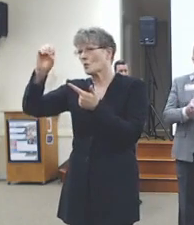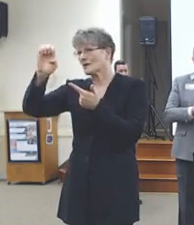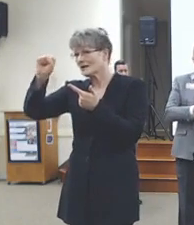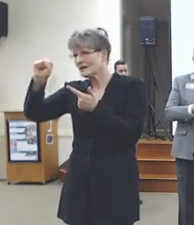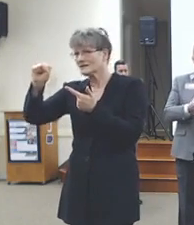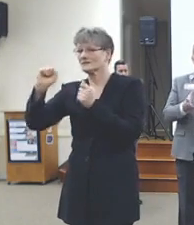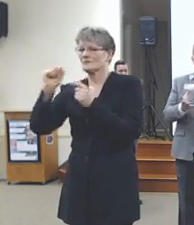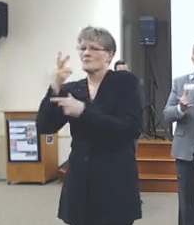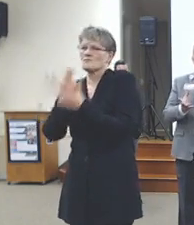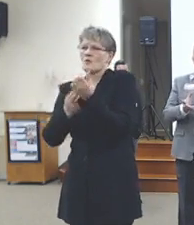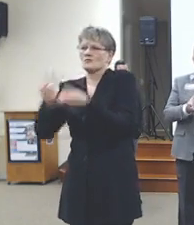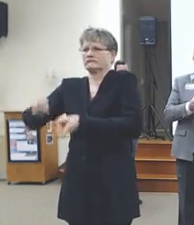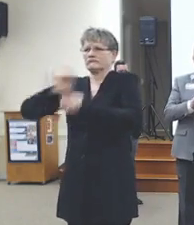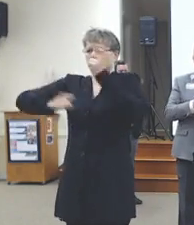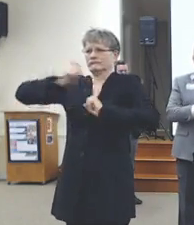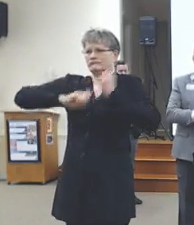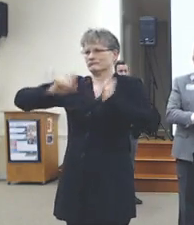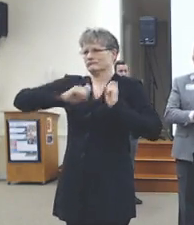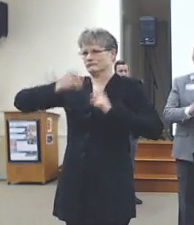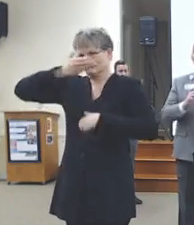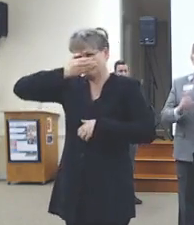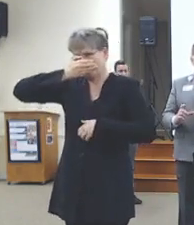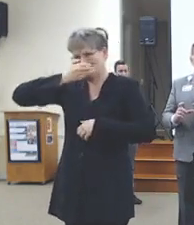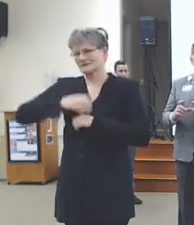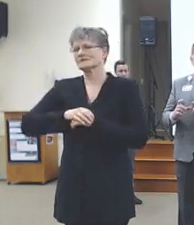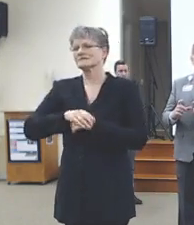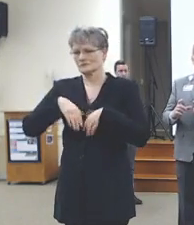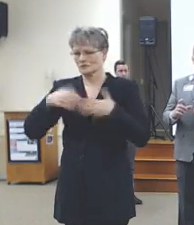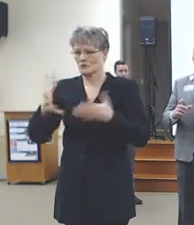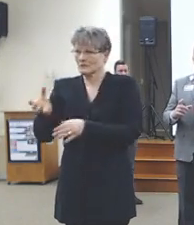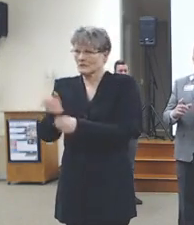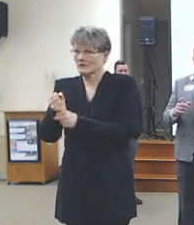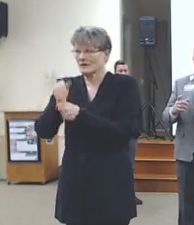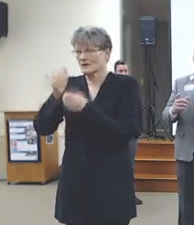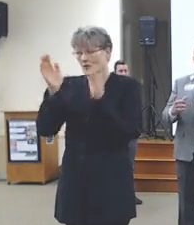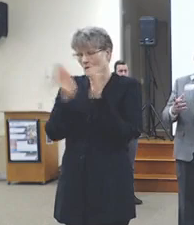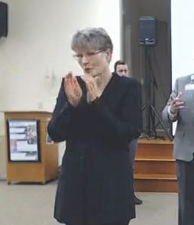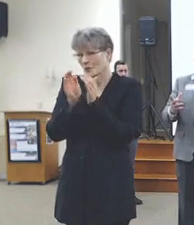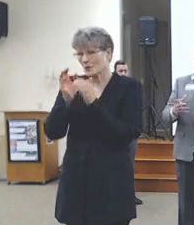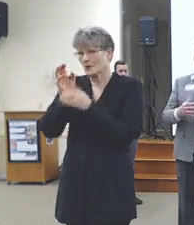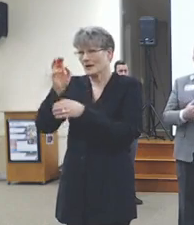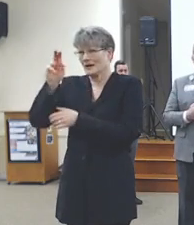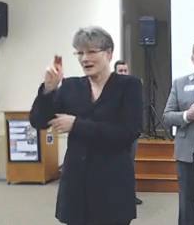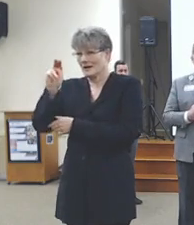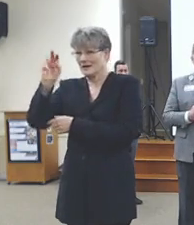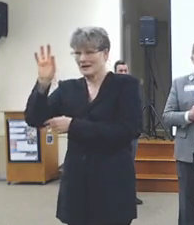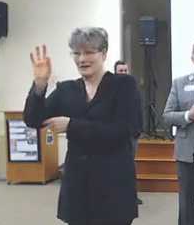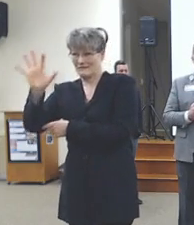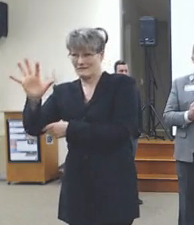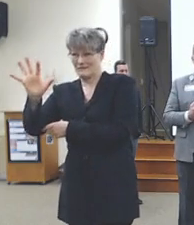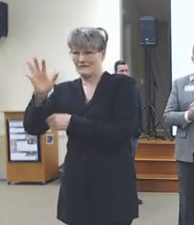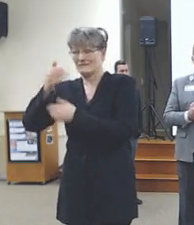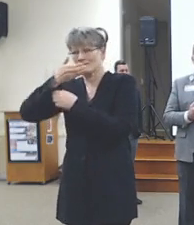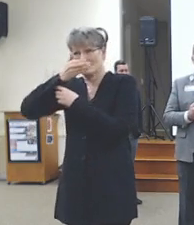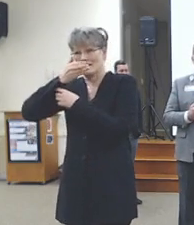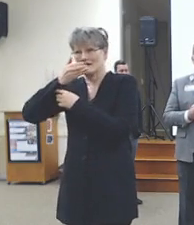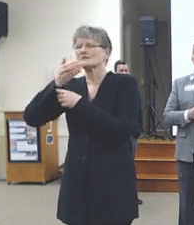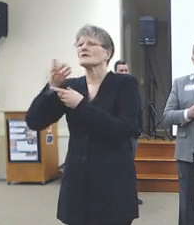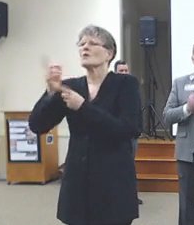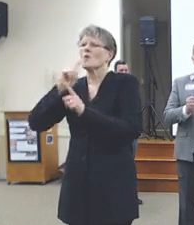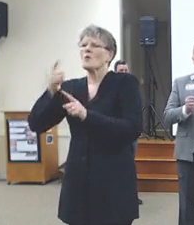gotten our small N95 masks orders sort of filled, if you will. The challenge